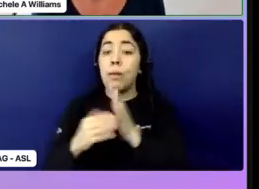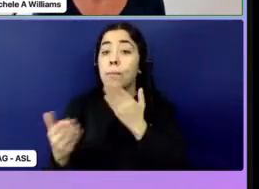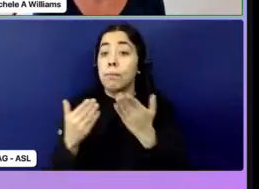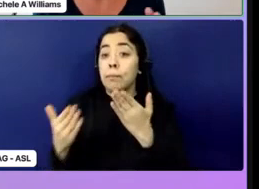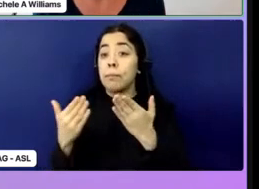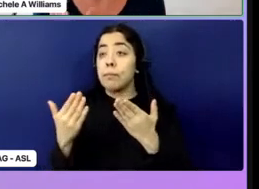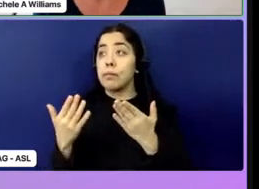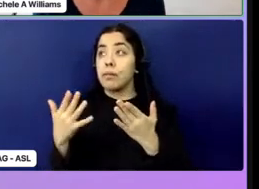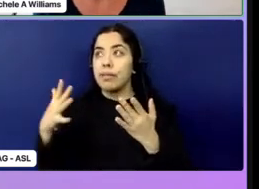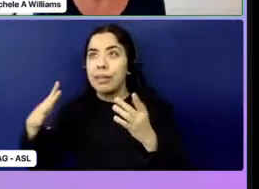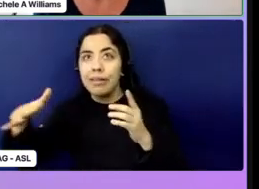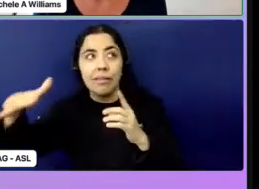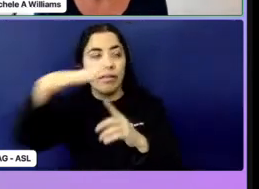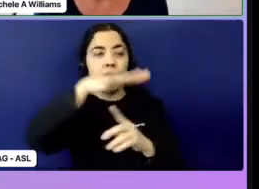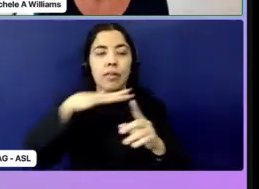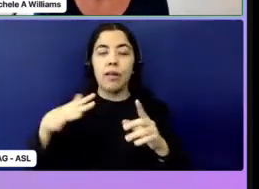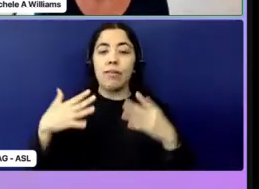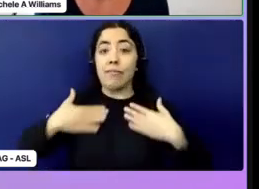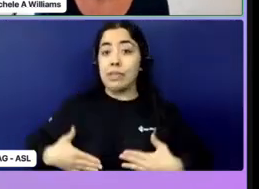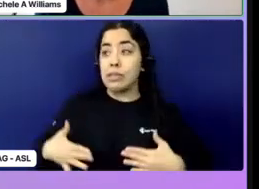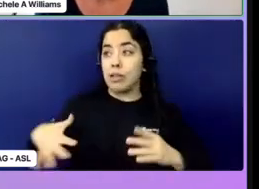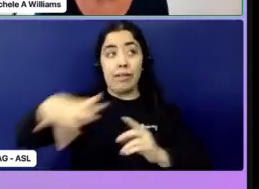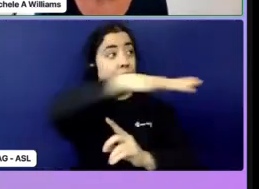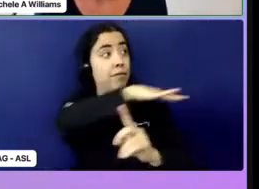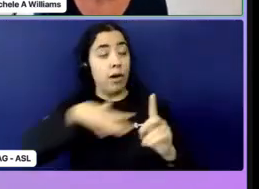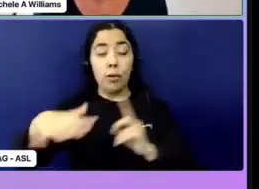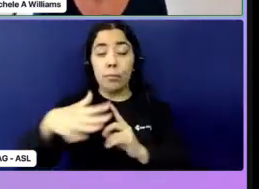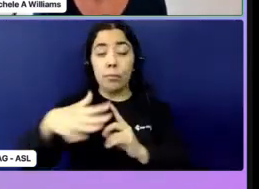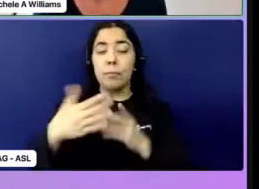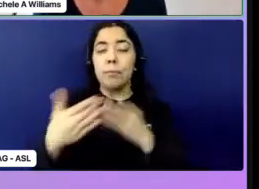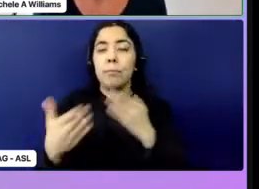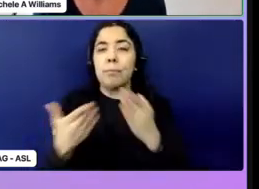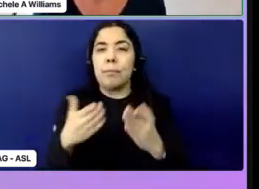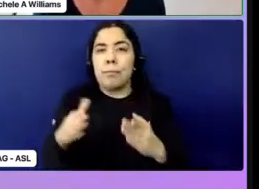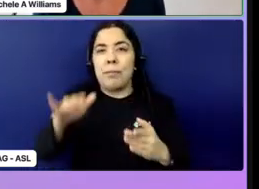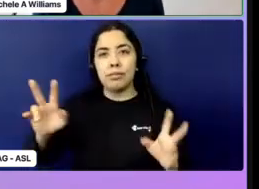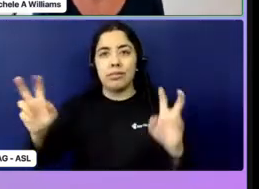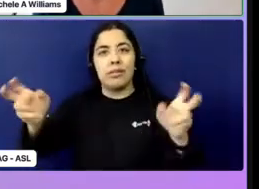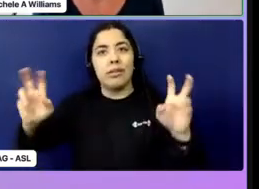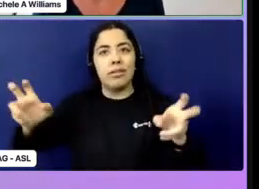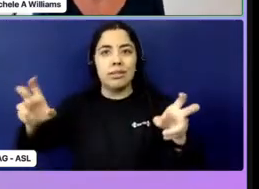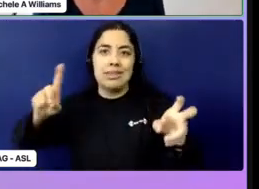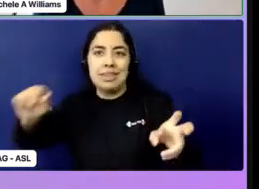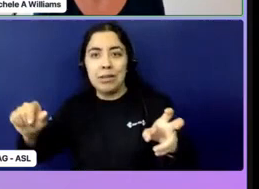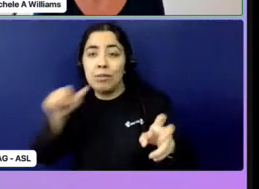that was presented that says maybe it's the environment that is disabled, not the person. And so in this sort